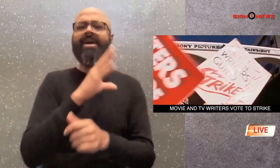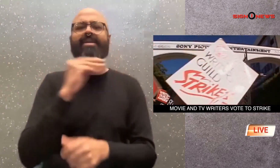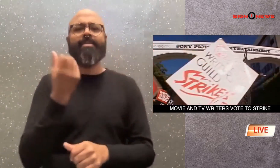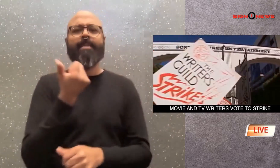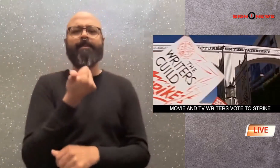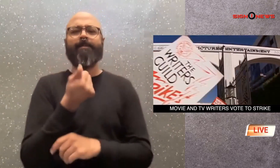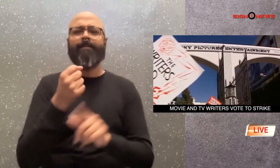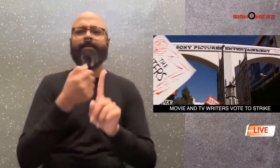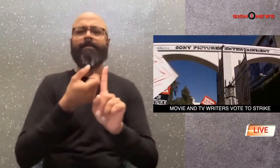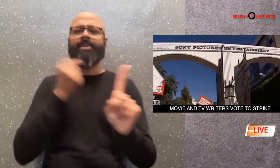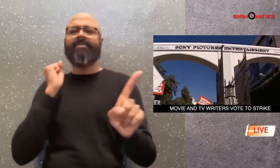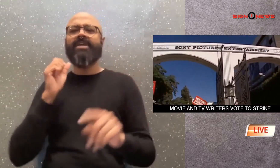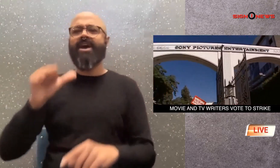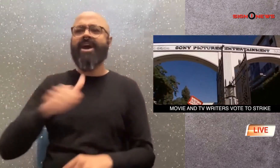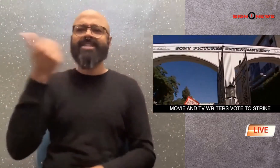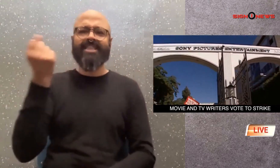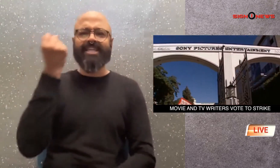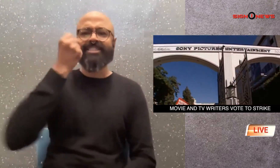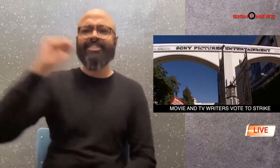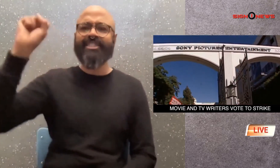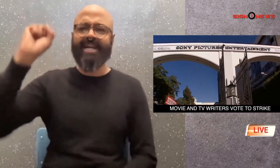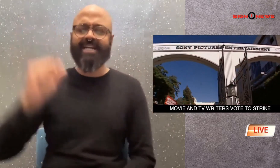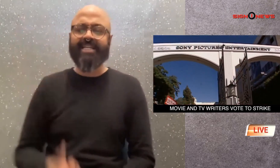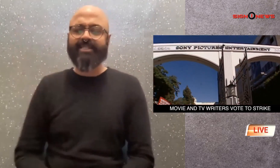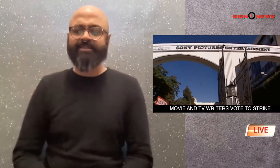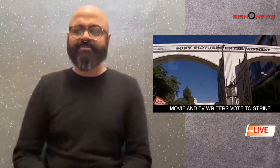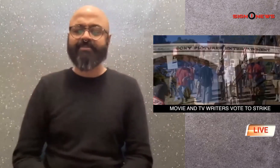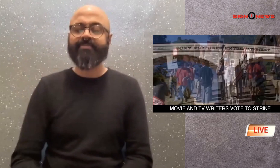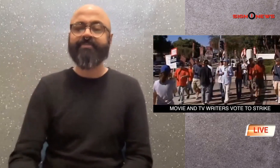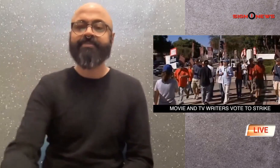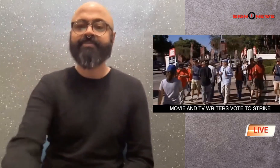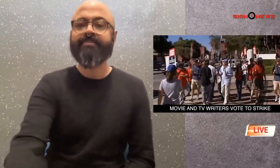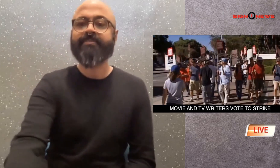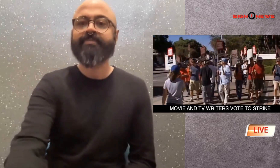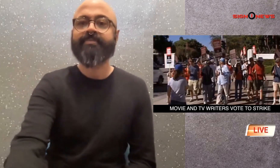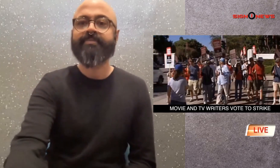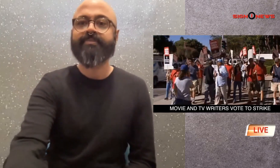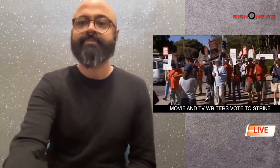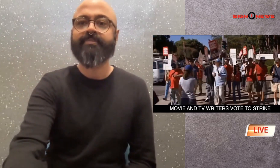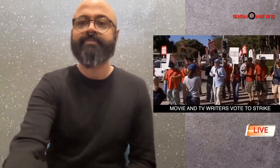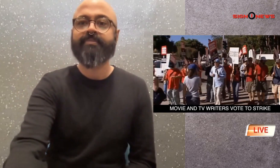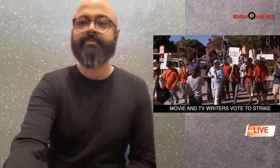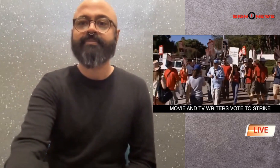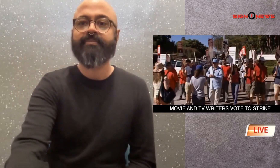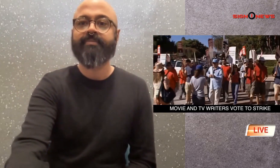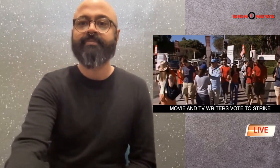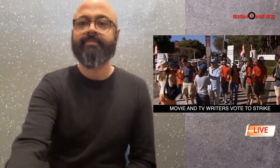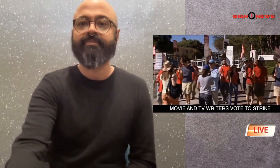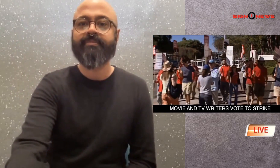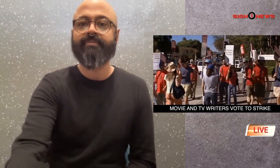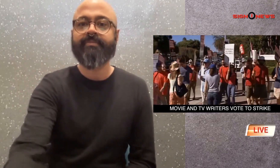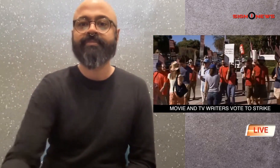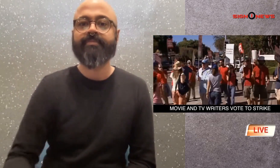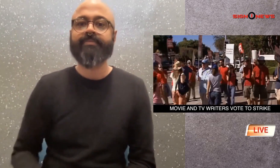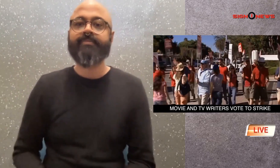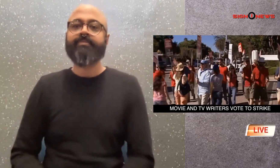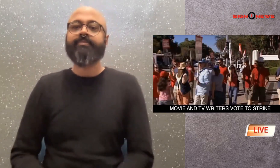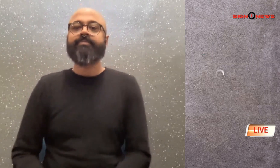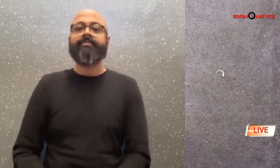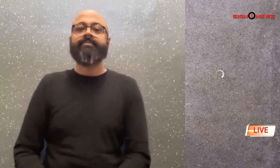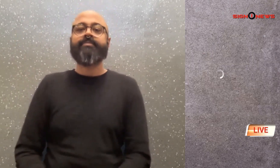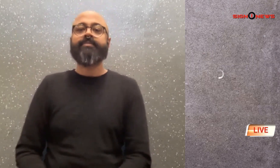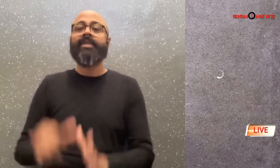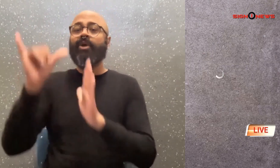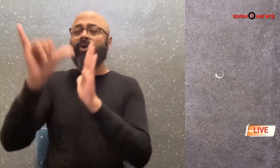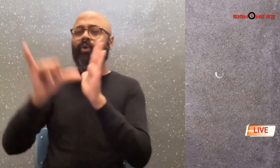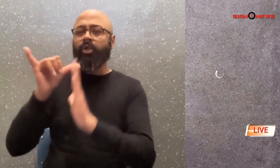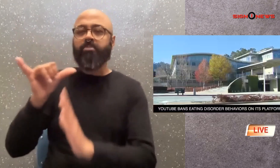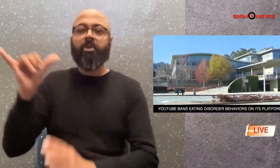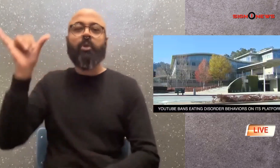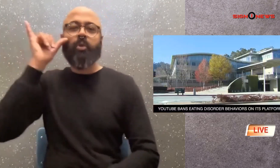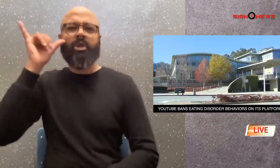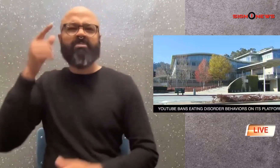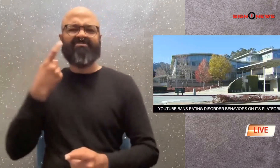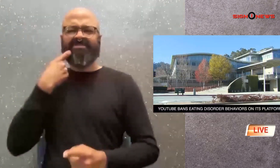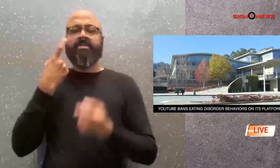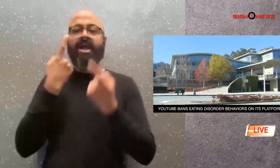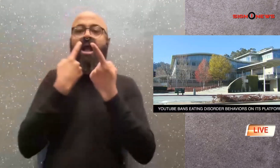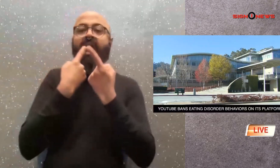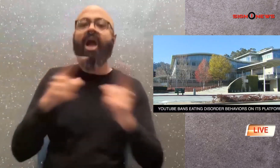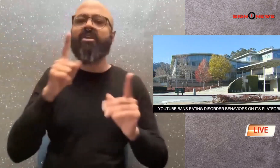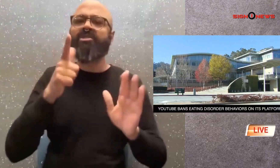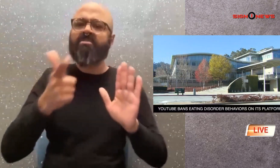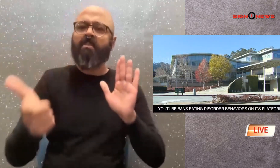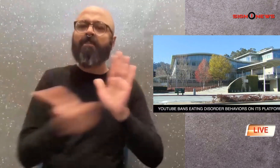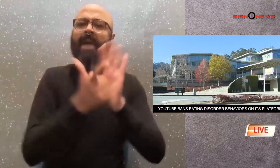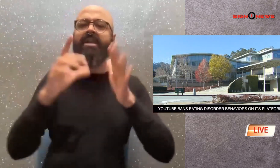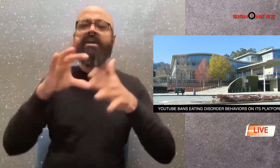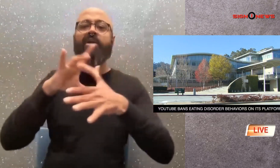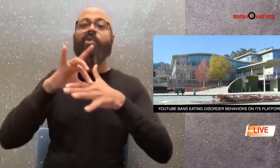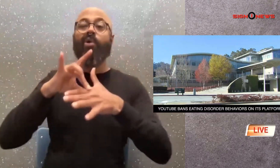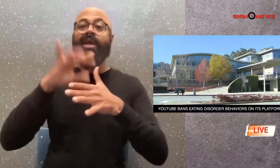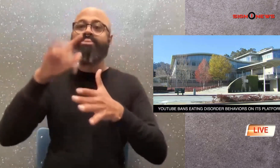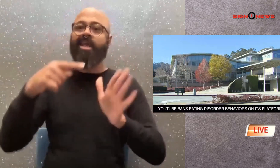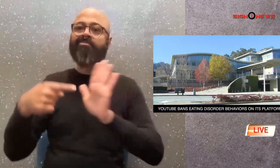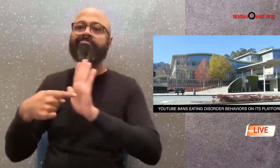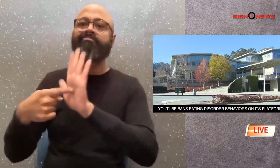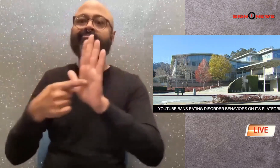to work out a fair contract and prevent another strike YouTube just announced it is banning